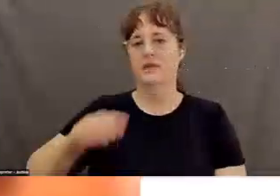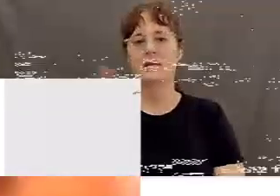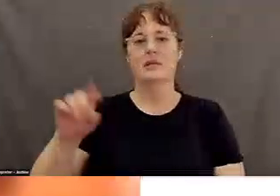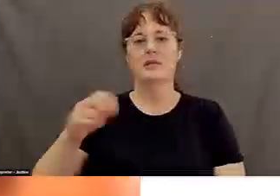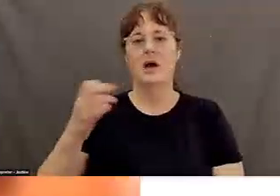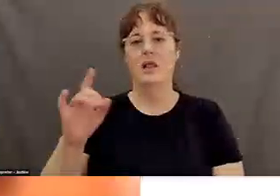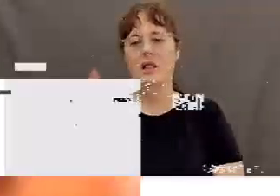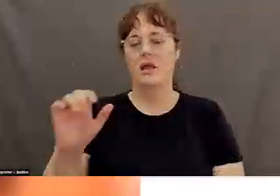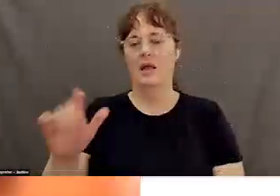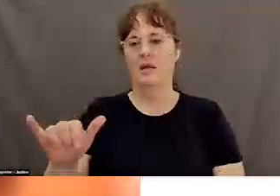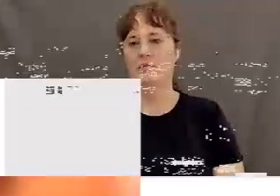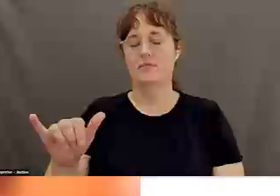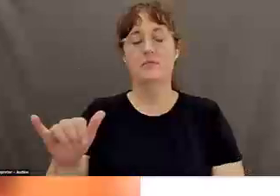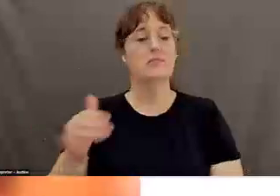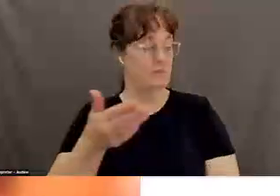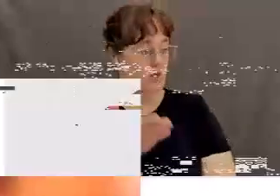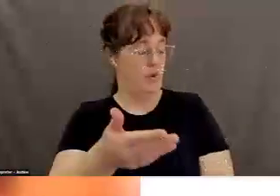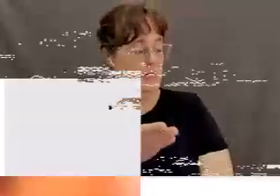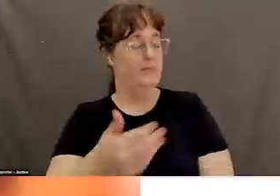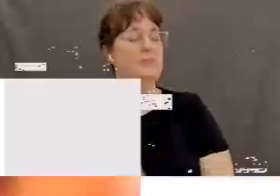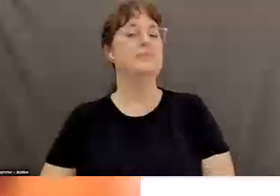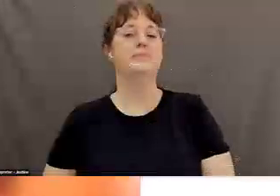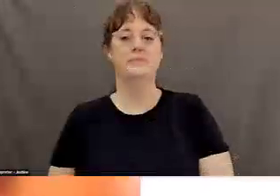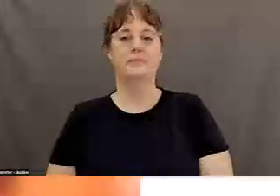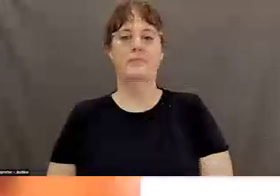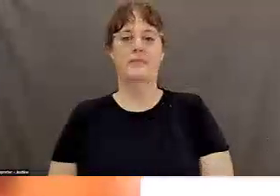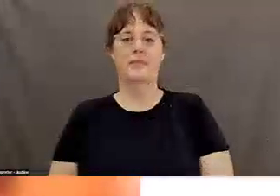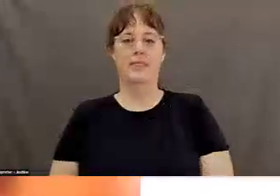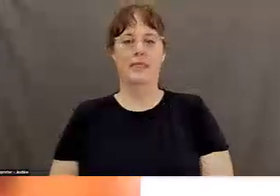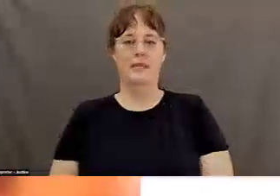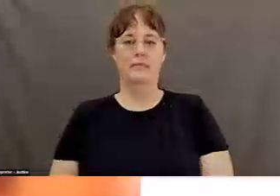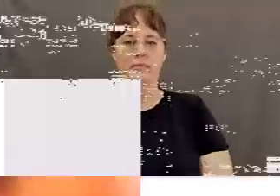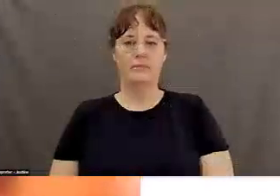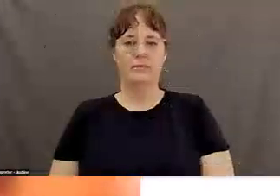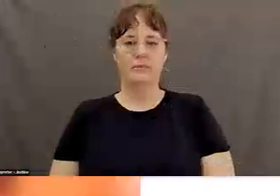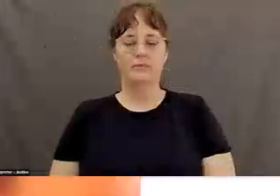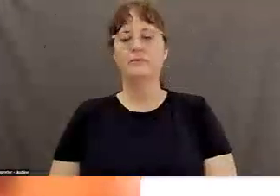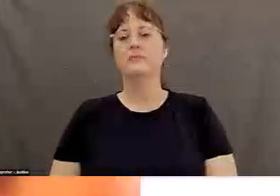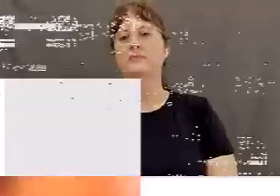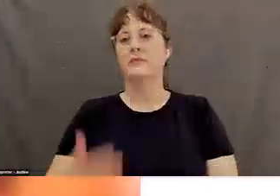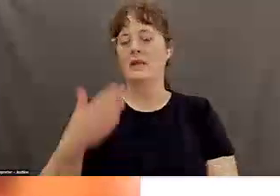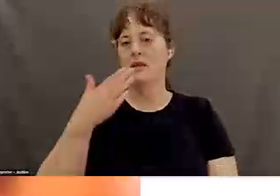Boardroom: Thank you. Please go ahead, Board Member Zahilay. Girmay Zahilay: Thank you. I just wanted to…